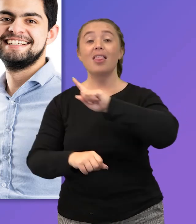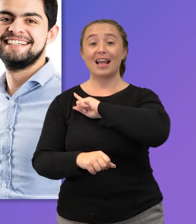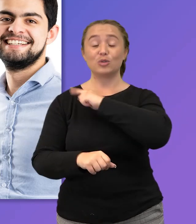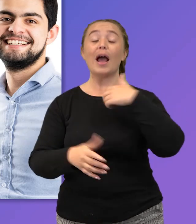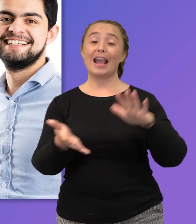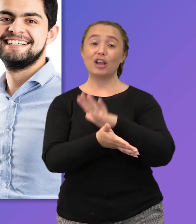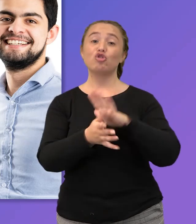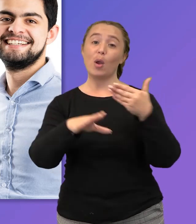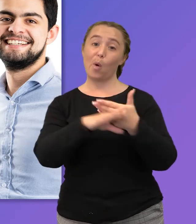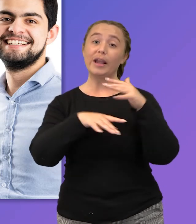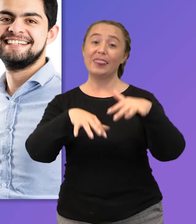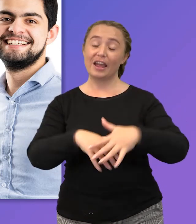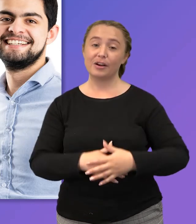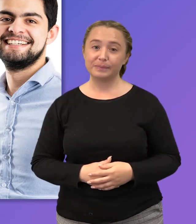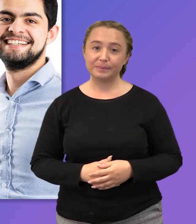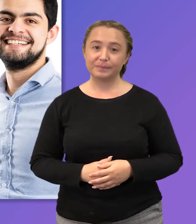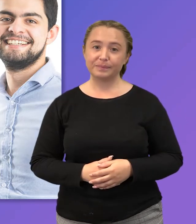main reasons why I enjoy working at Revenue Scotland so much.